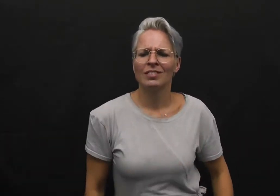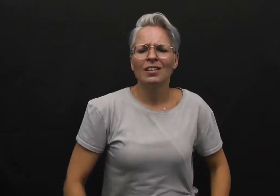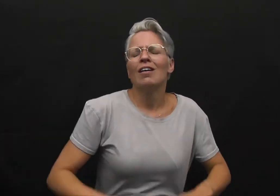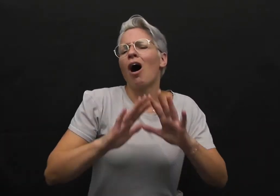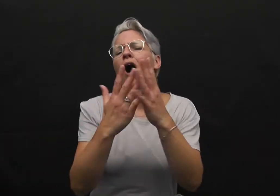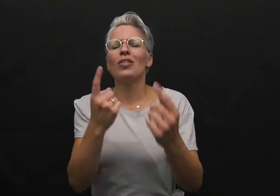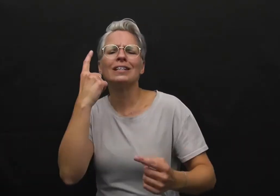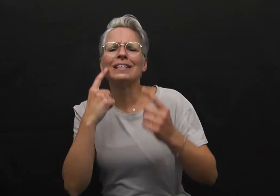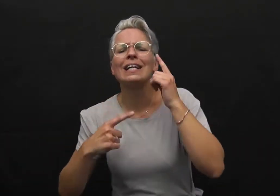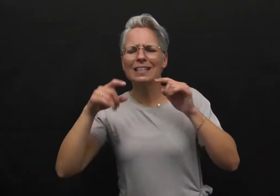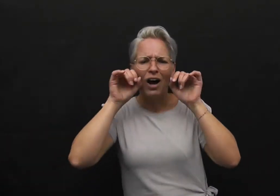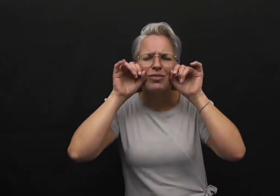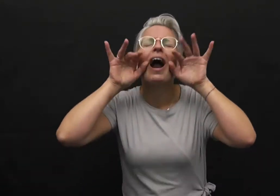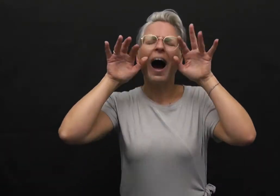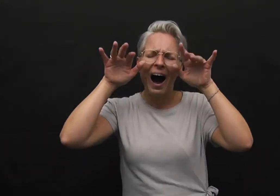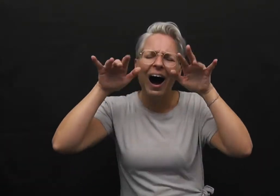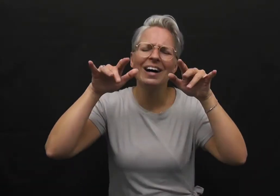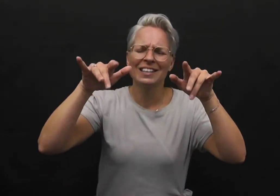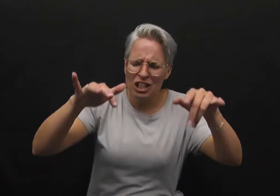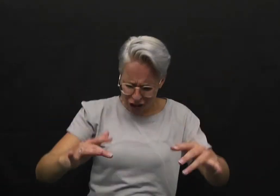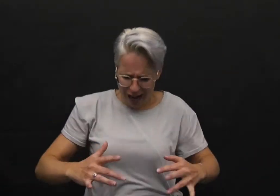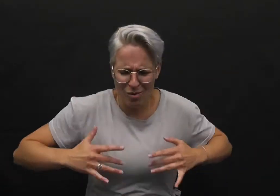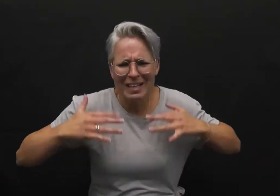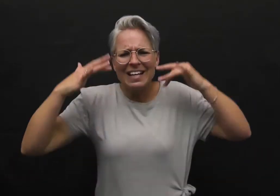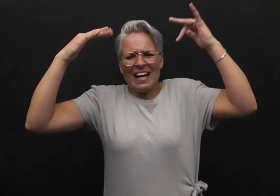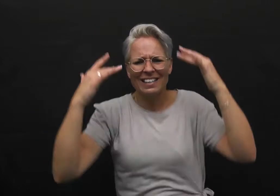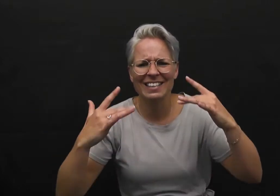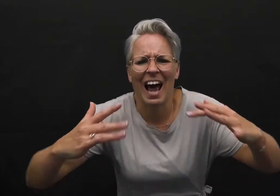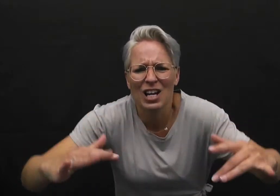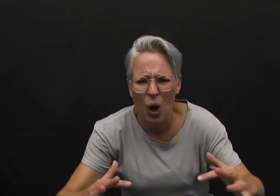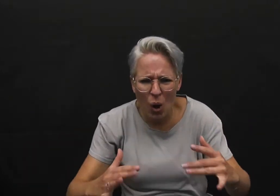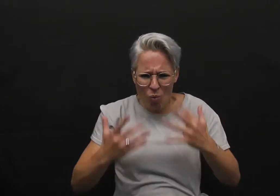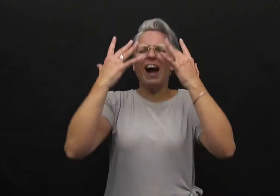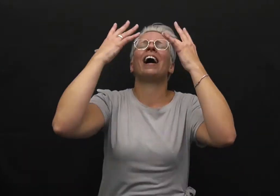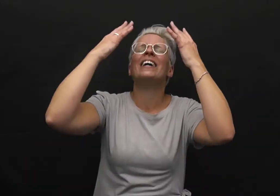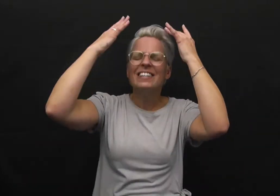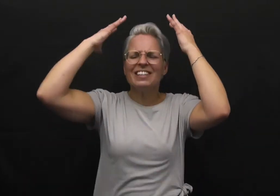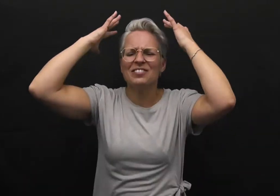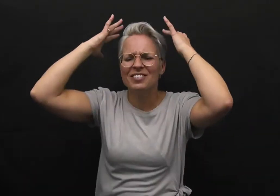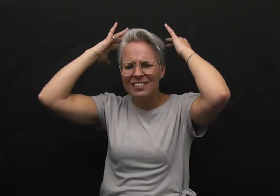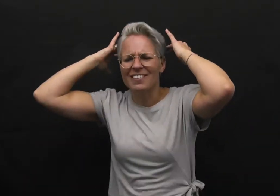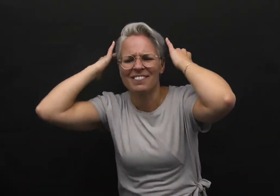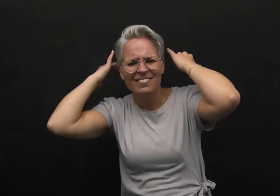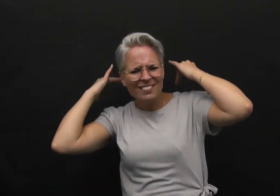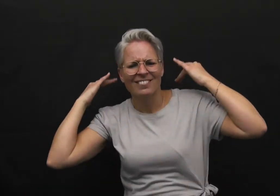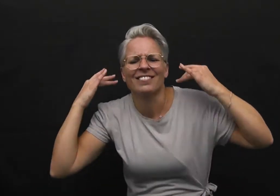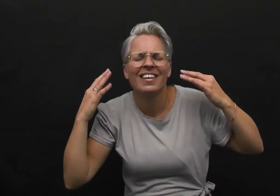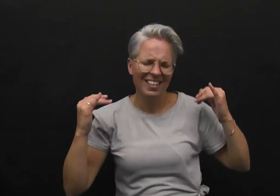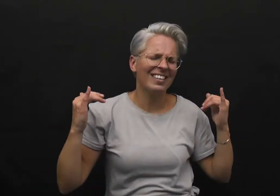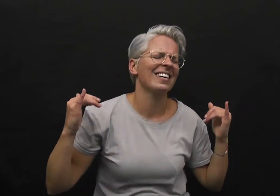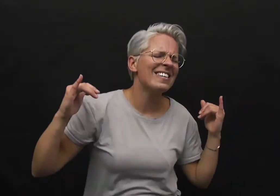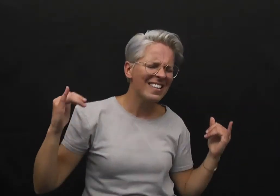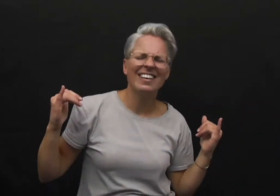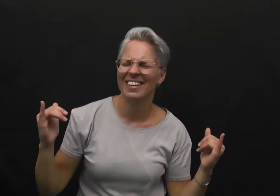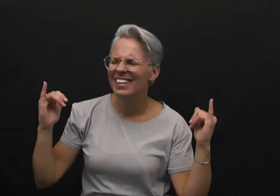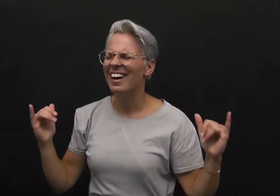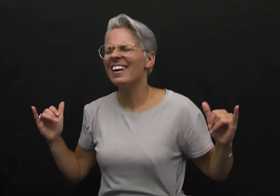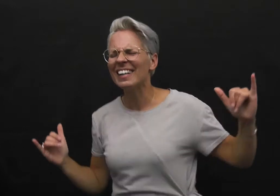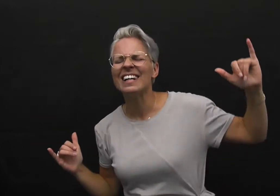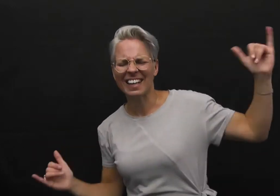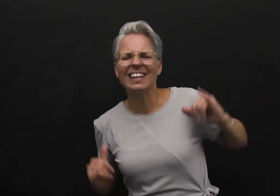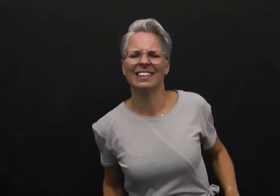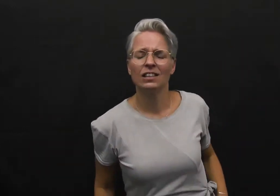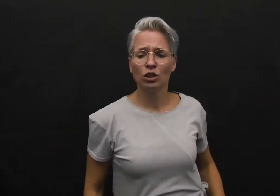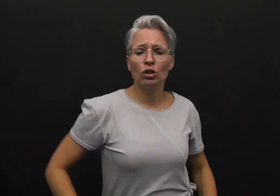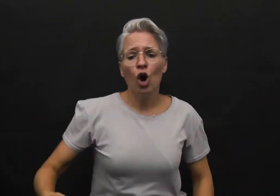All these tears I cry Drownin' in a tidal wave Yeah, yeah